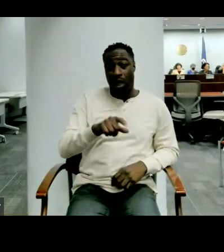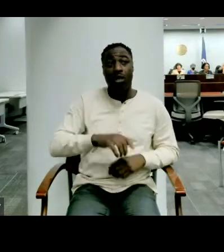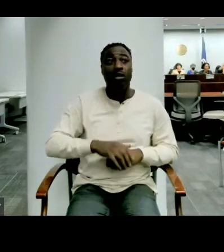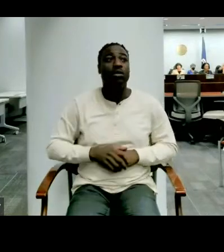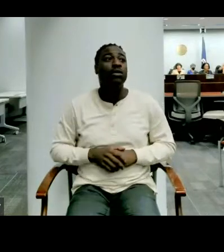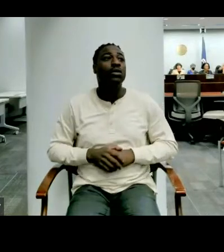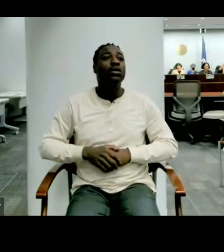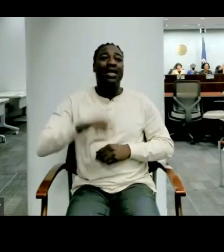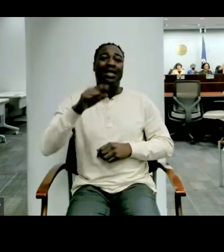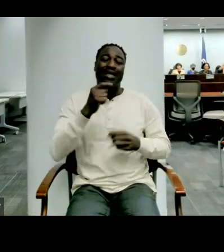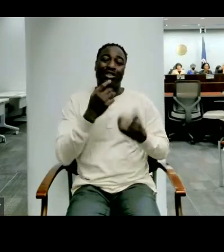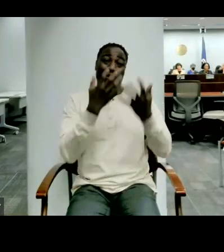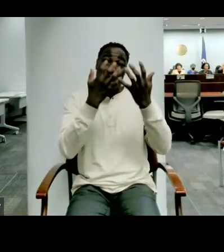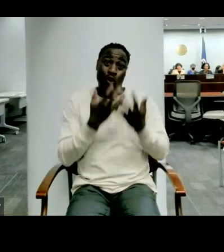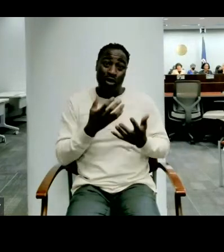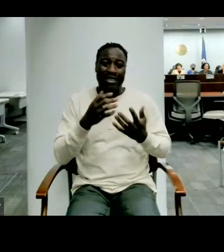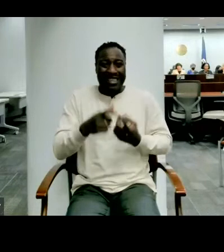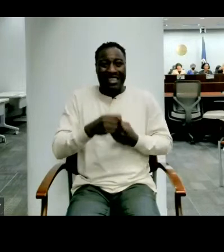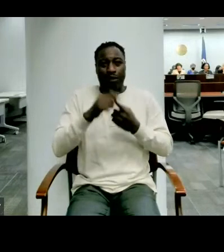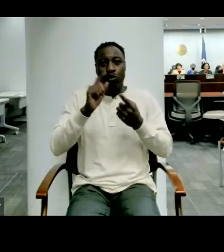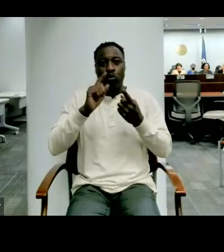This unfortunately is the exception, not the rule.